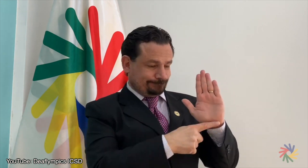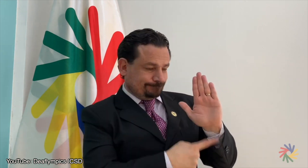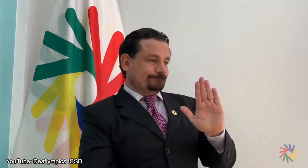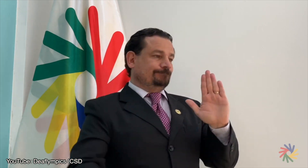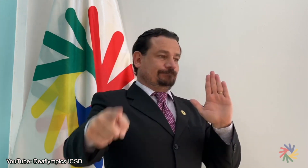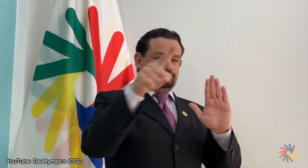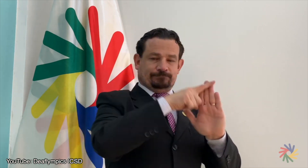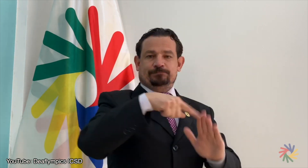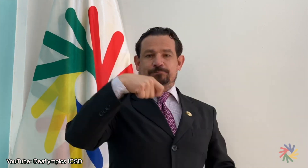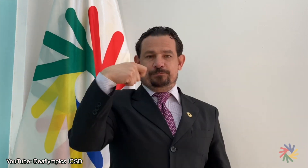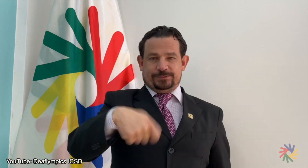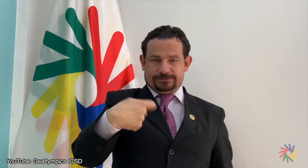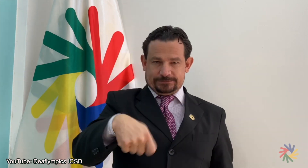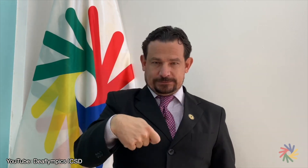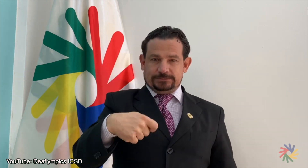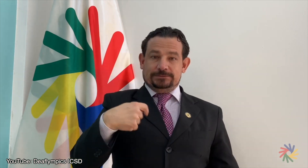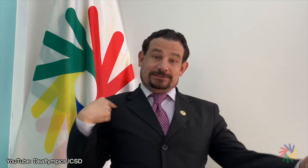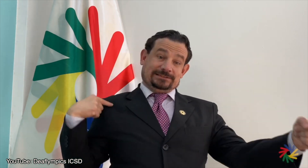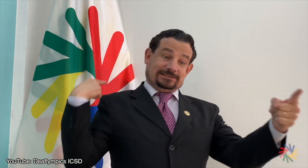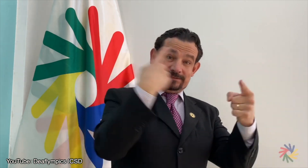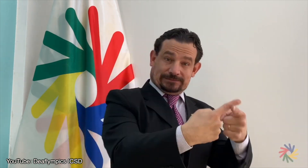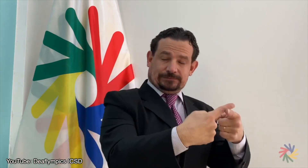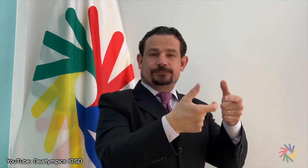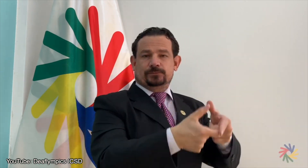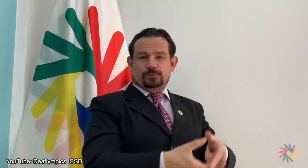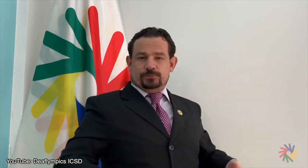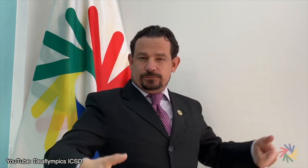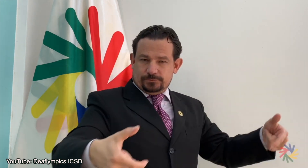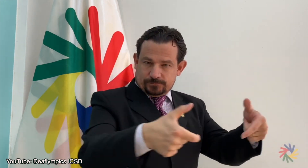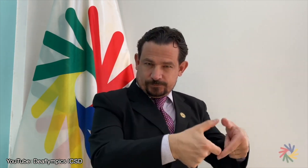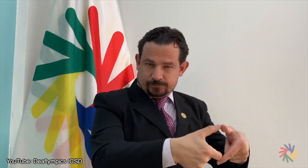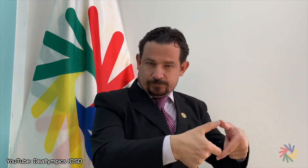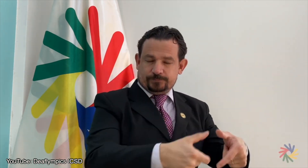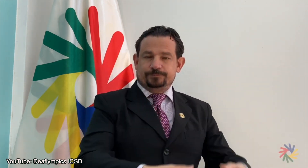as president since the Congress.